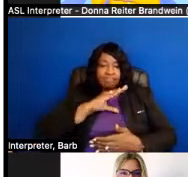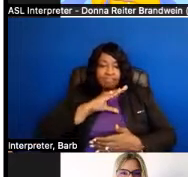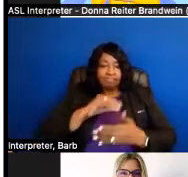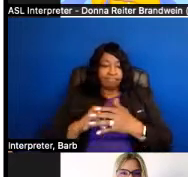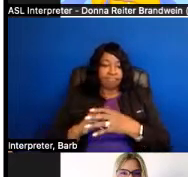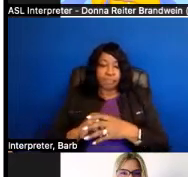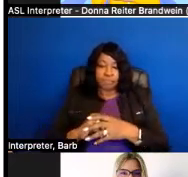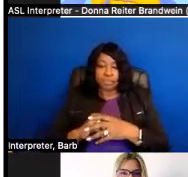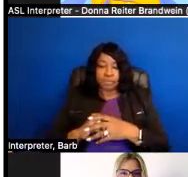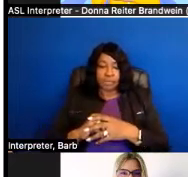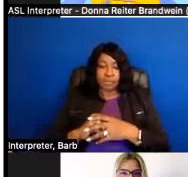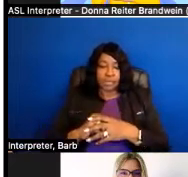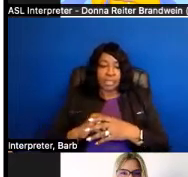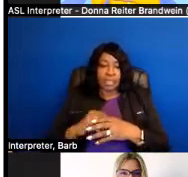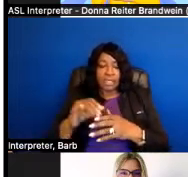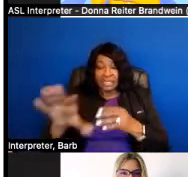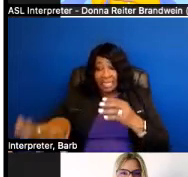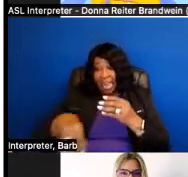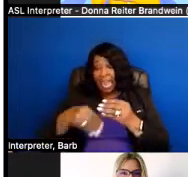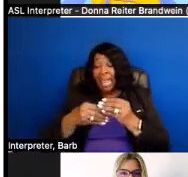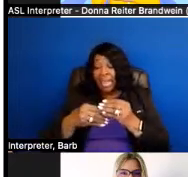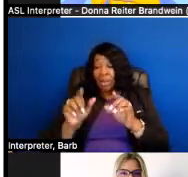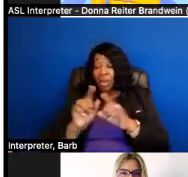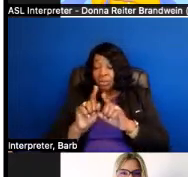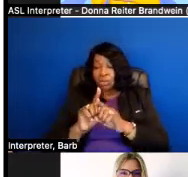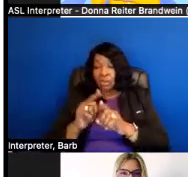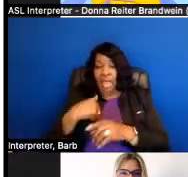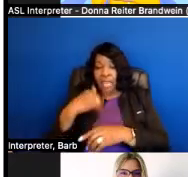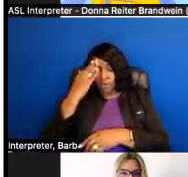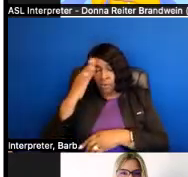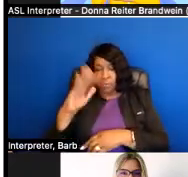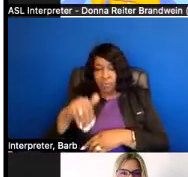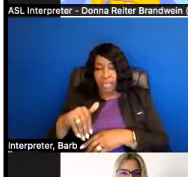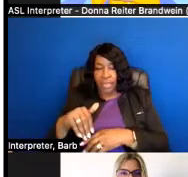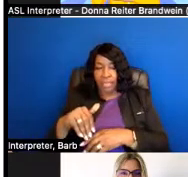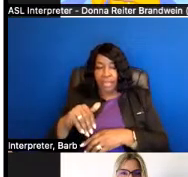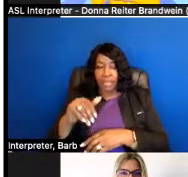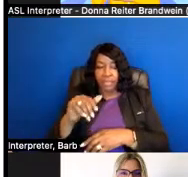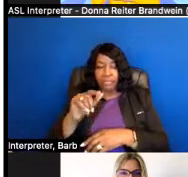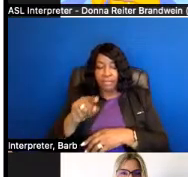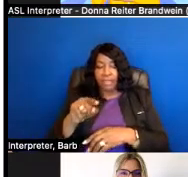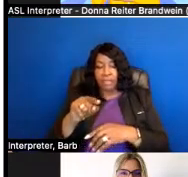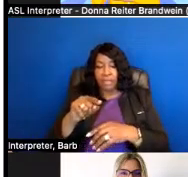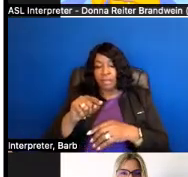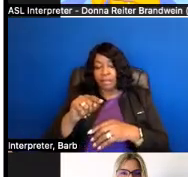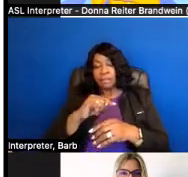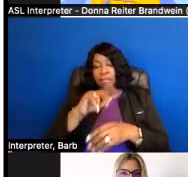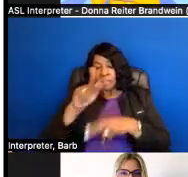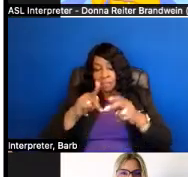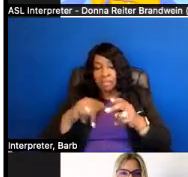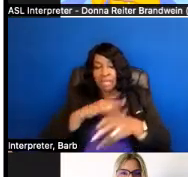Just to add also, I know that there were also a participant talked about an intergenerational part.